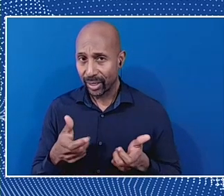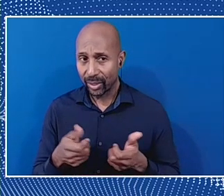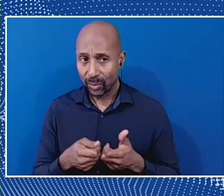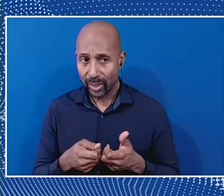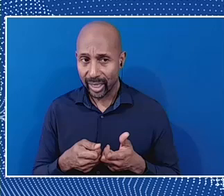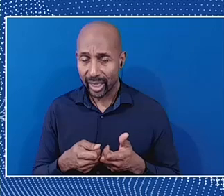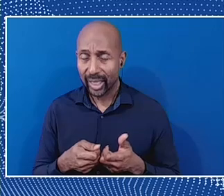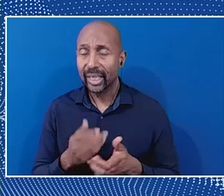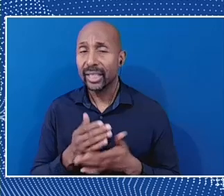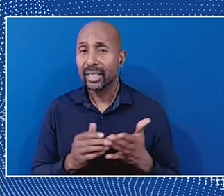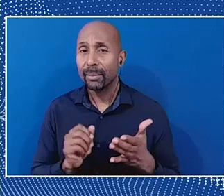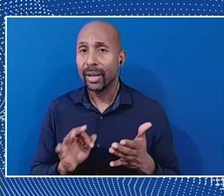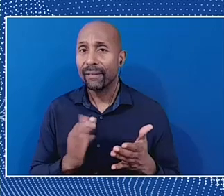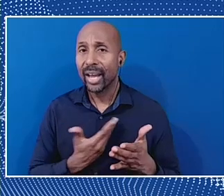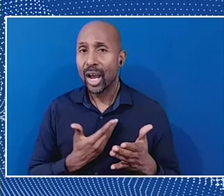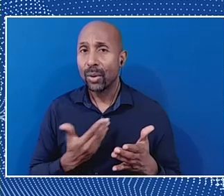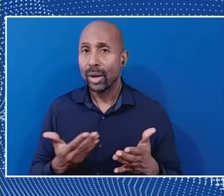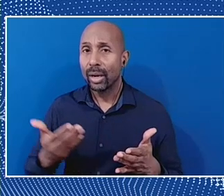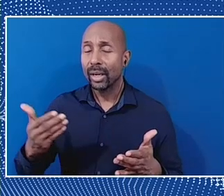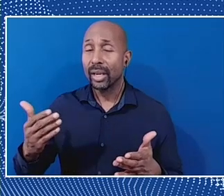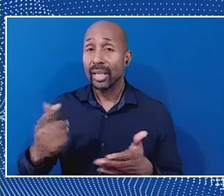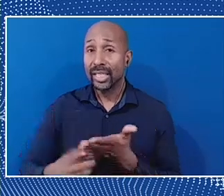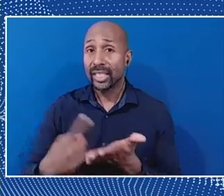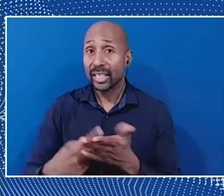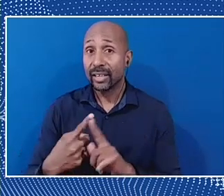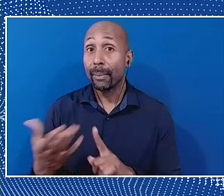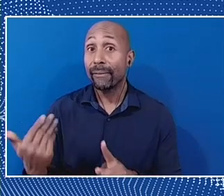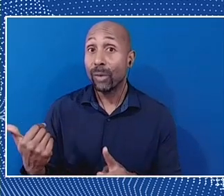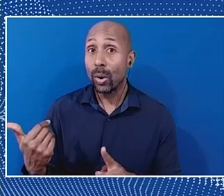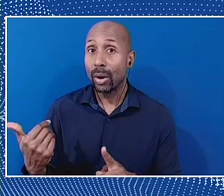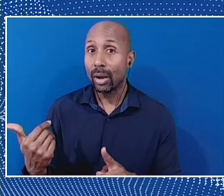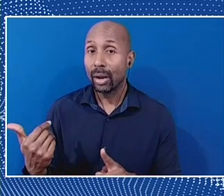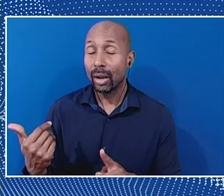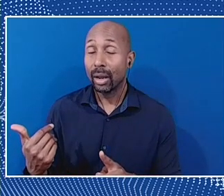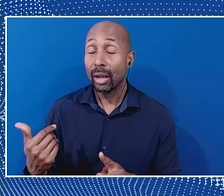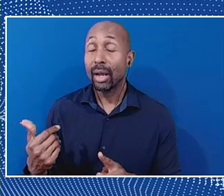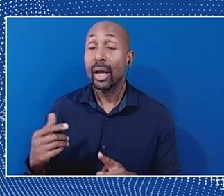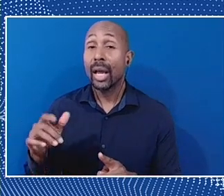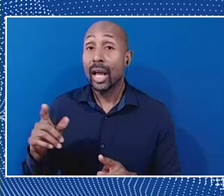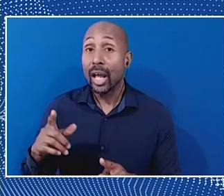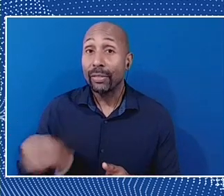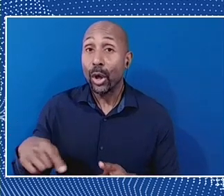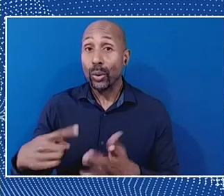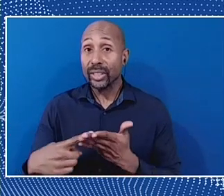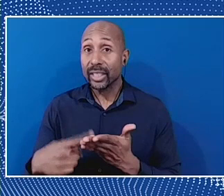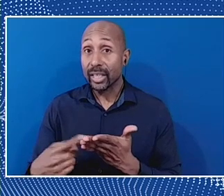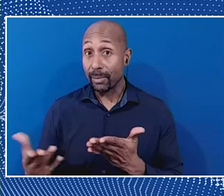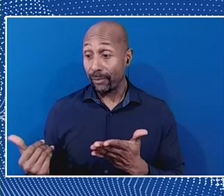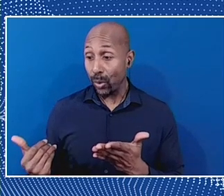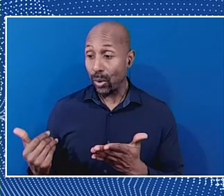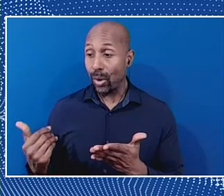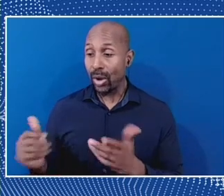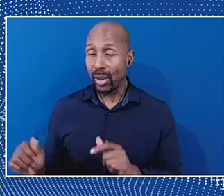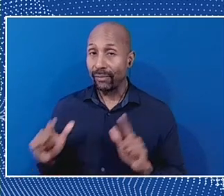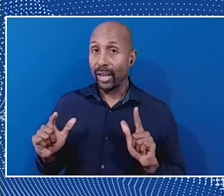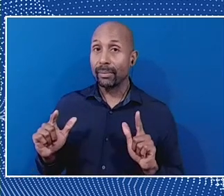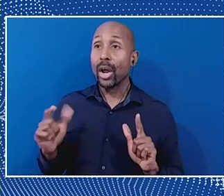believe are often framed as we may not- we're not touching these areas because we have SAVE or we have IDR adjustment, or we